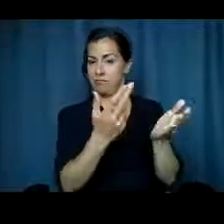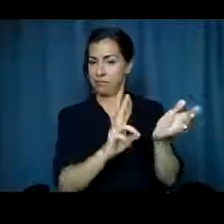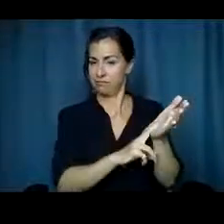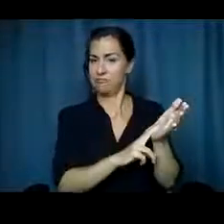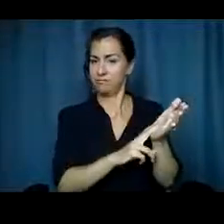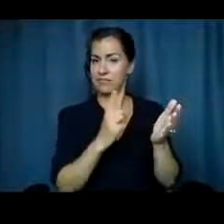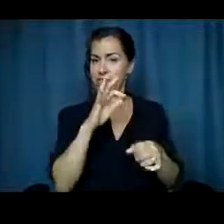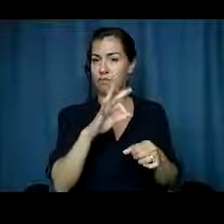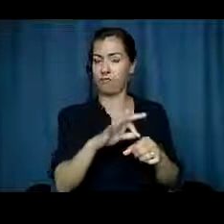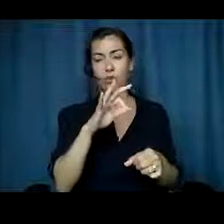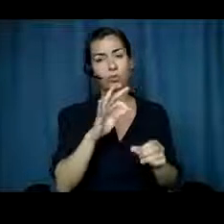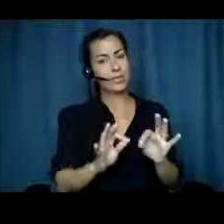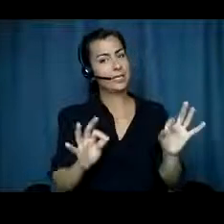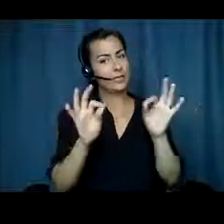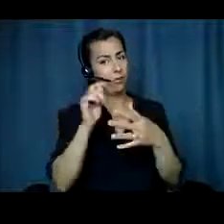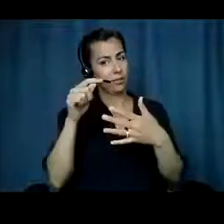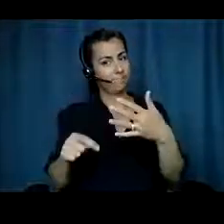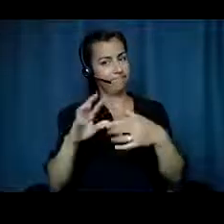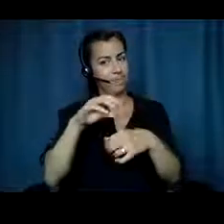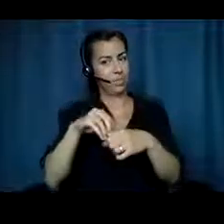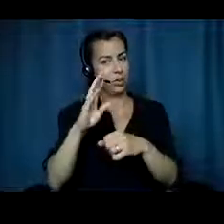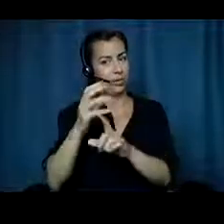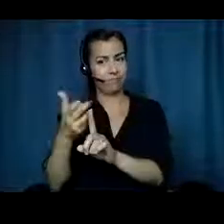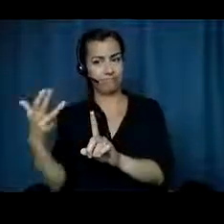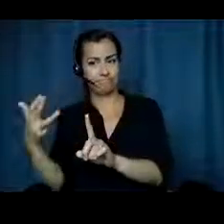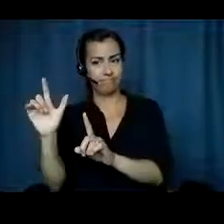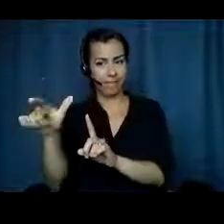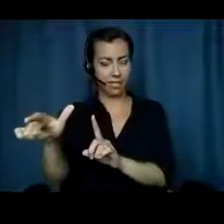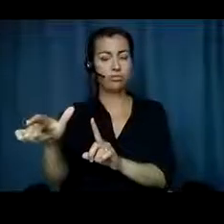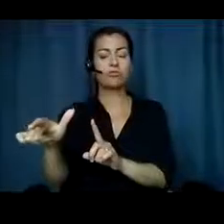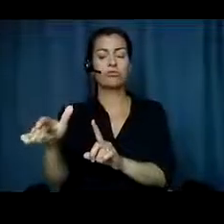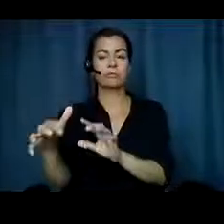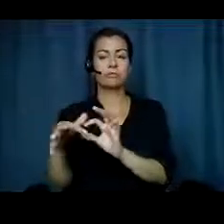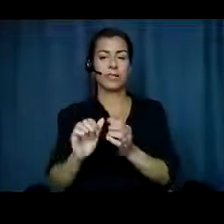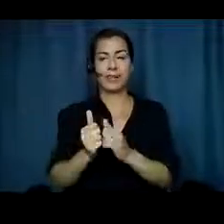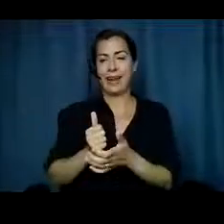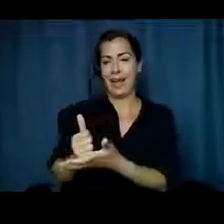accommodations that are helpful to people in Oregon. So we do